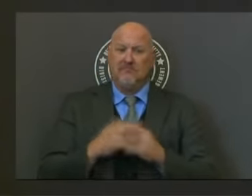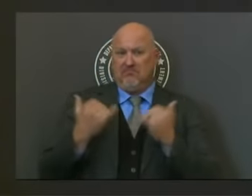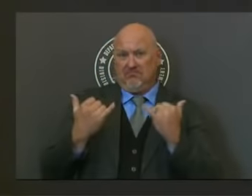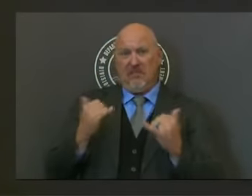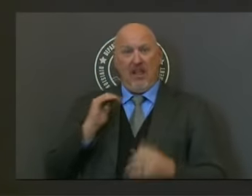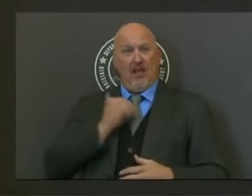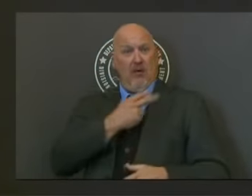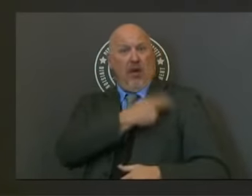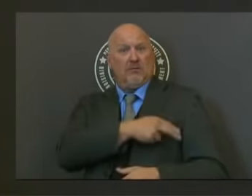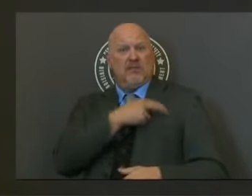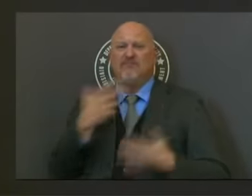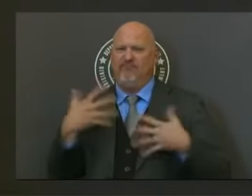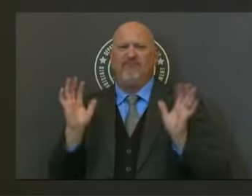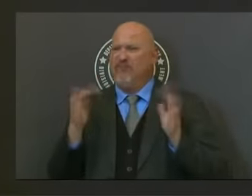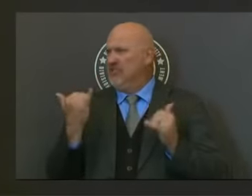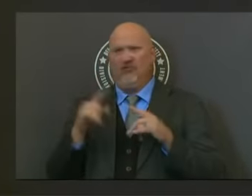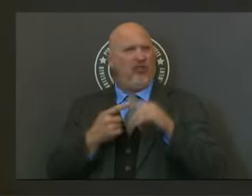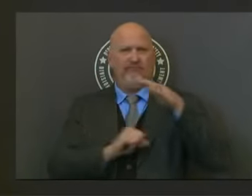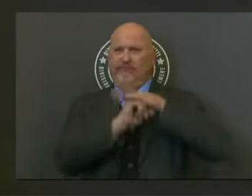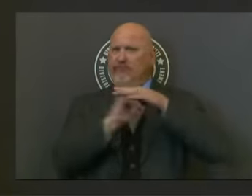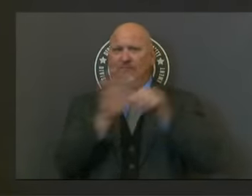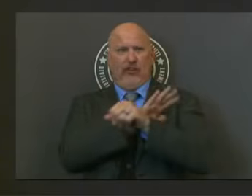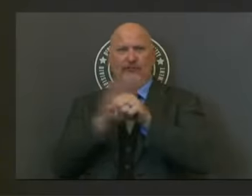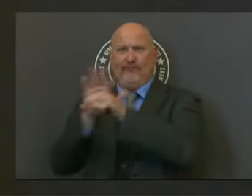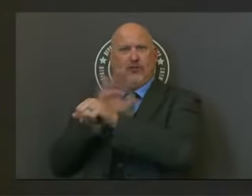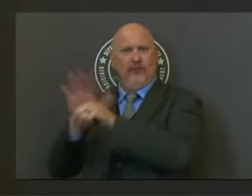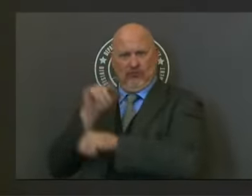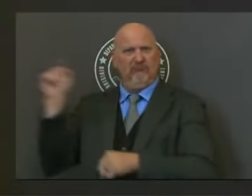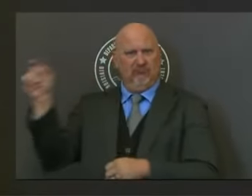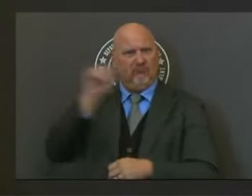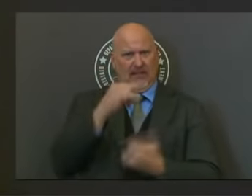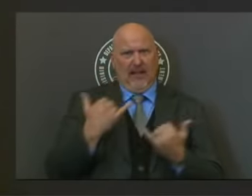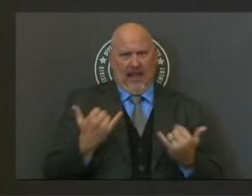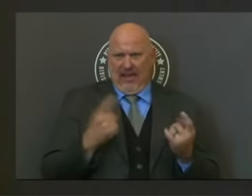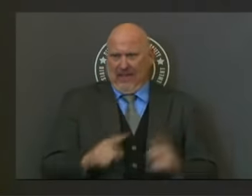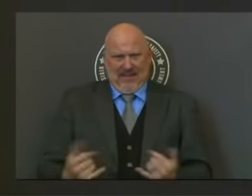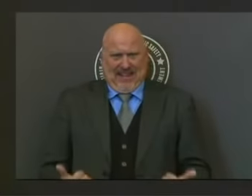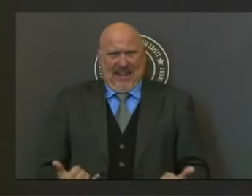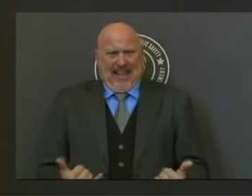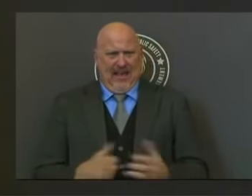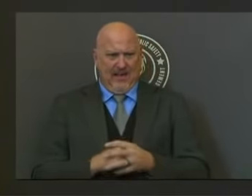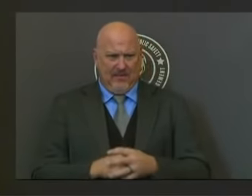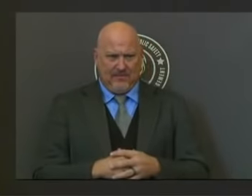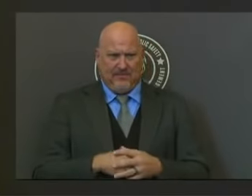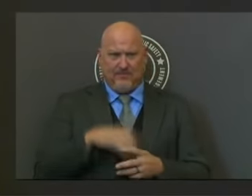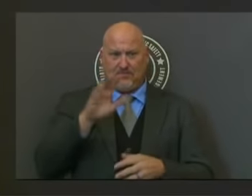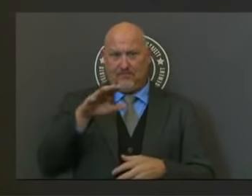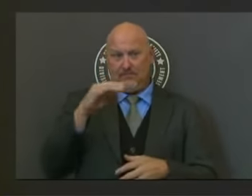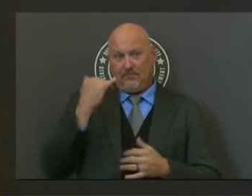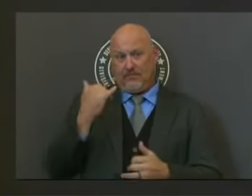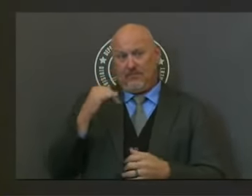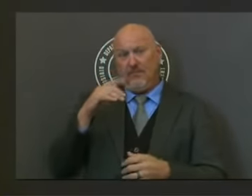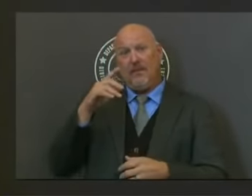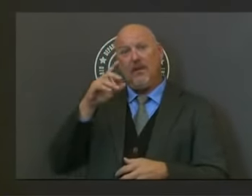space in our ICU units now twenty percent of the patients